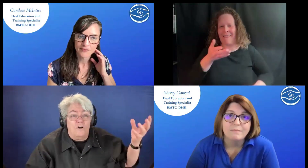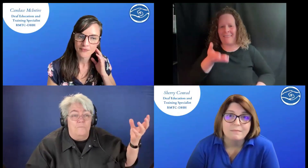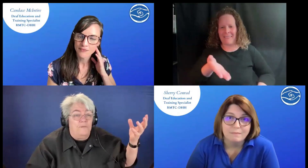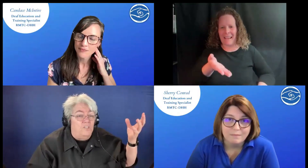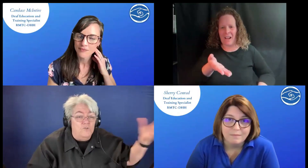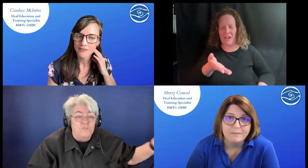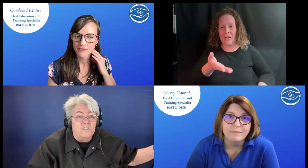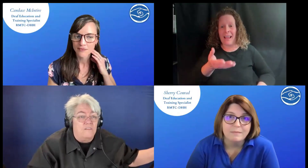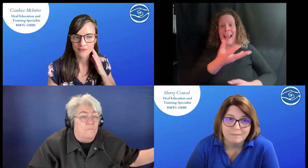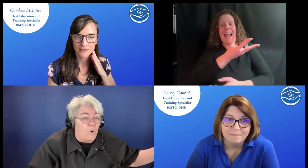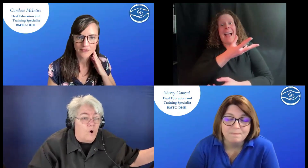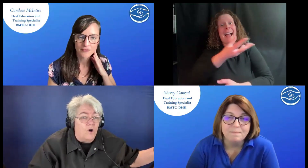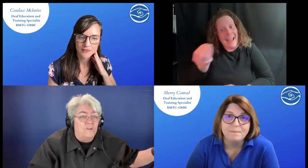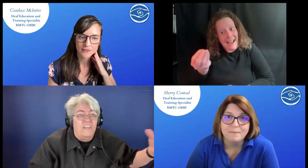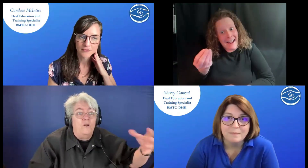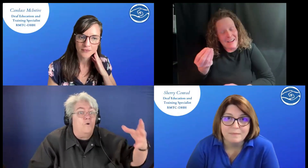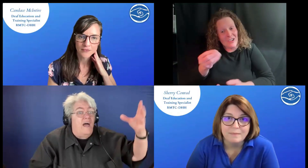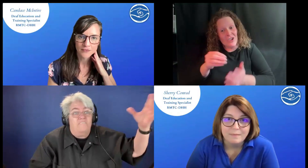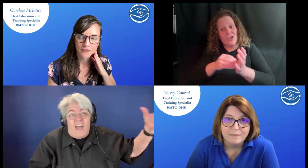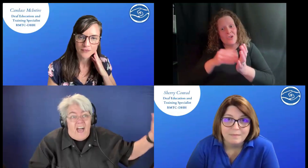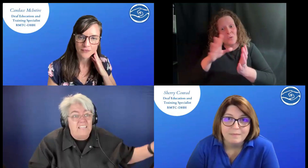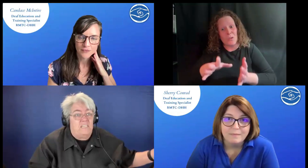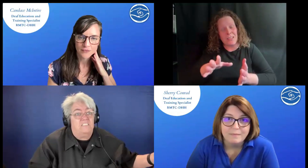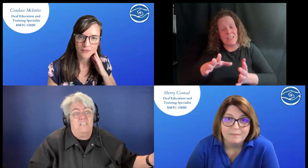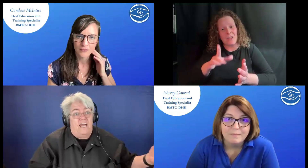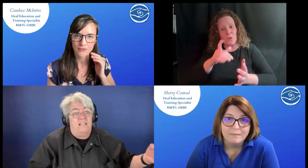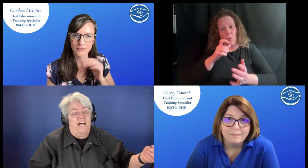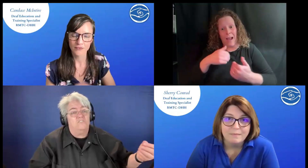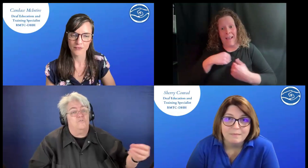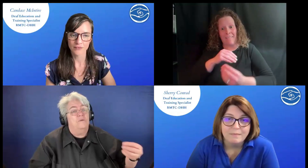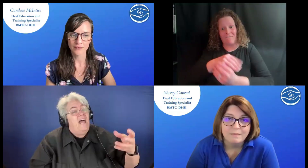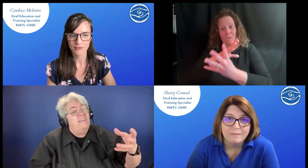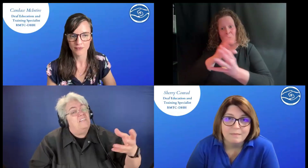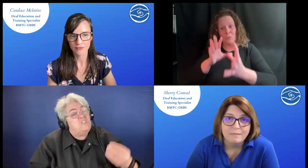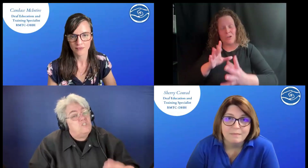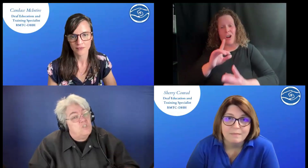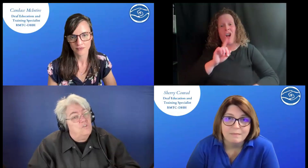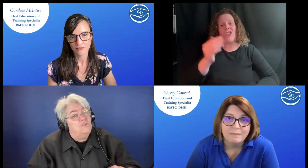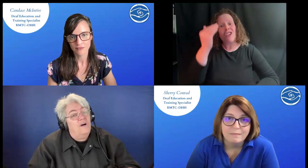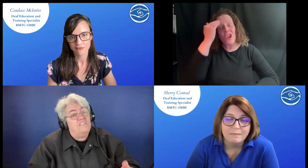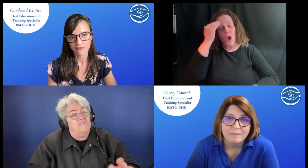are being used on the board. They don't have access to that classroom. And the student who has